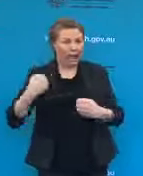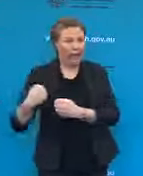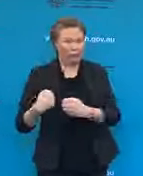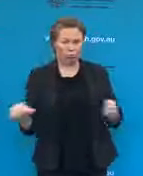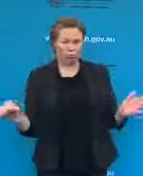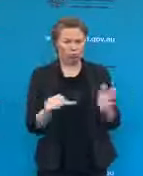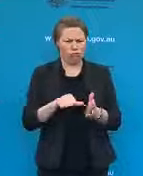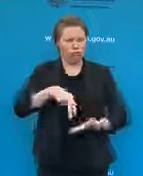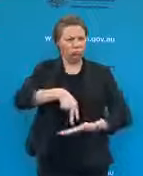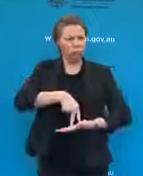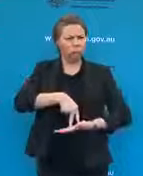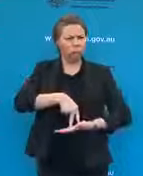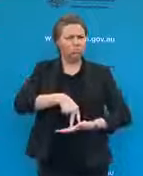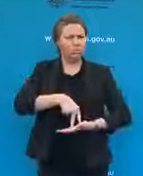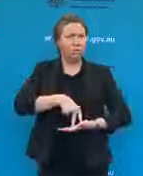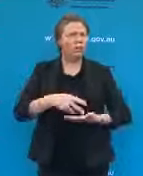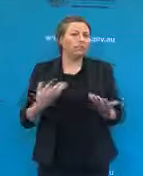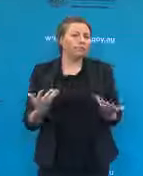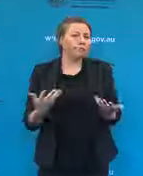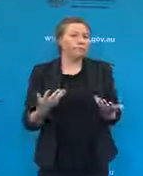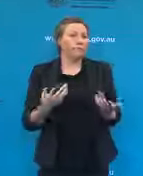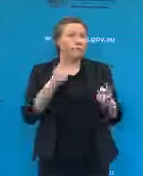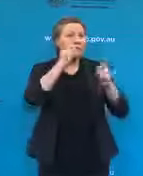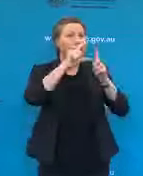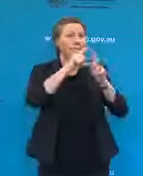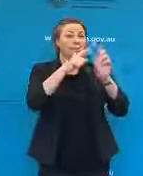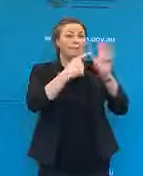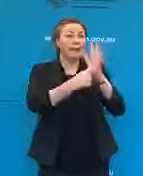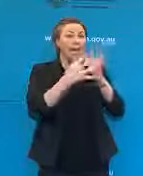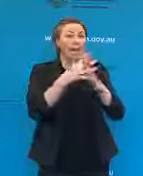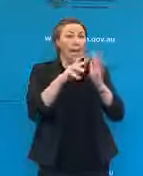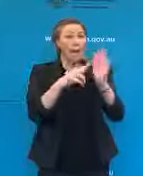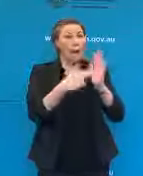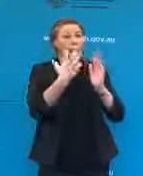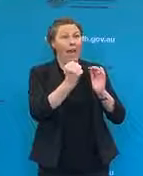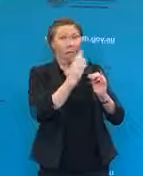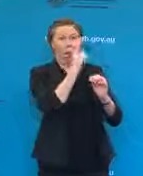set up the Howard Springs quarantine in Darwin and ran it extremely well, so the